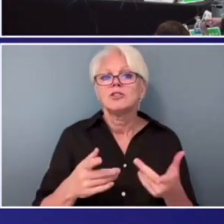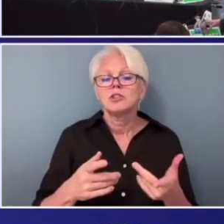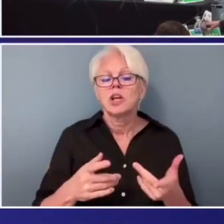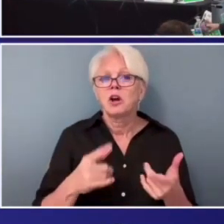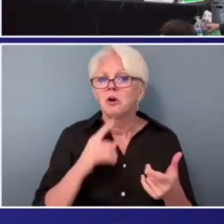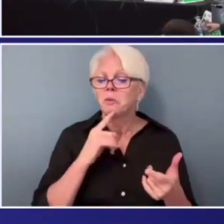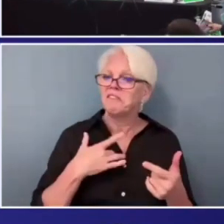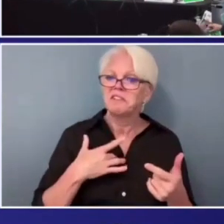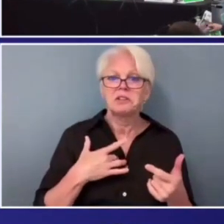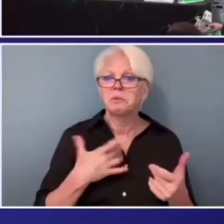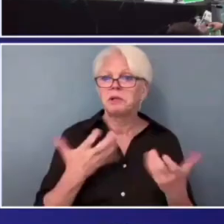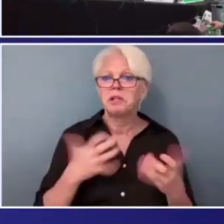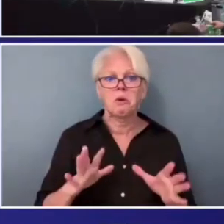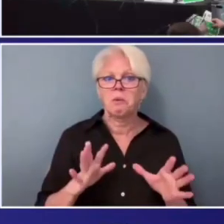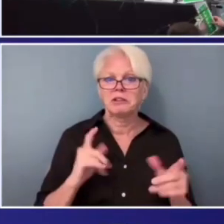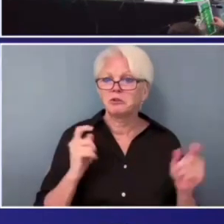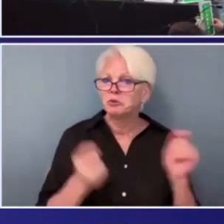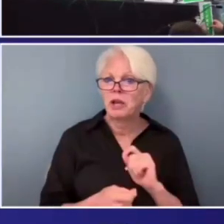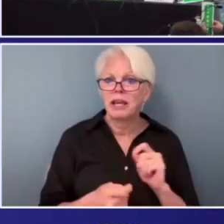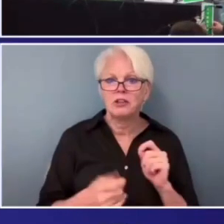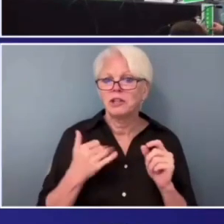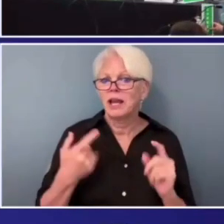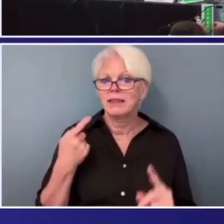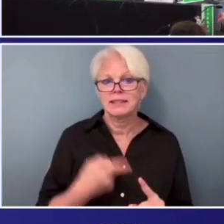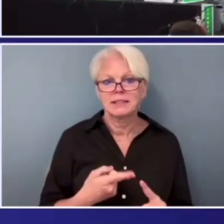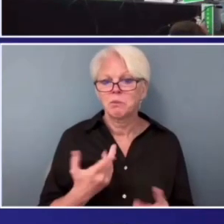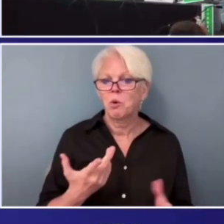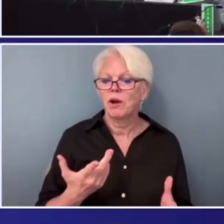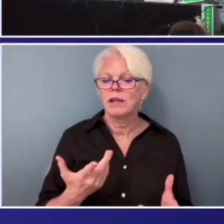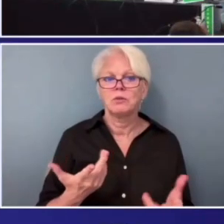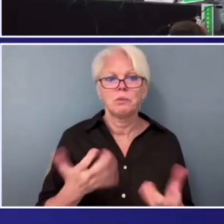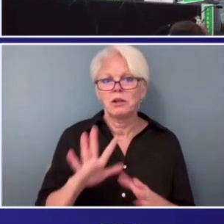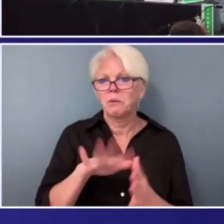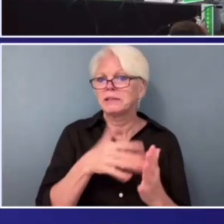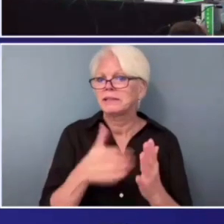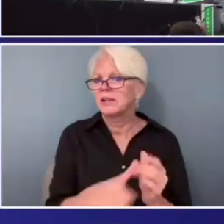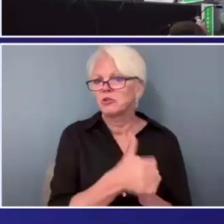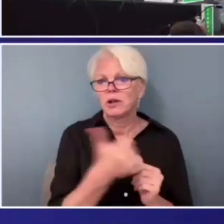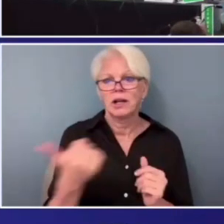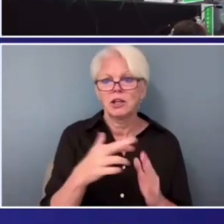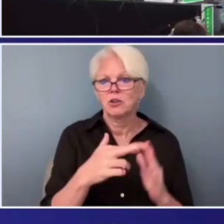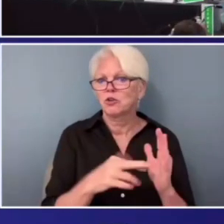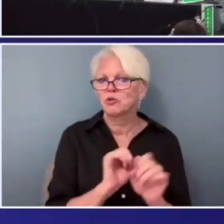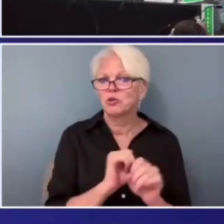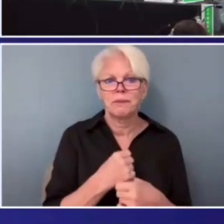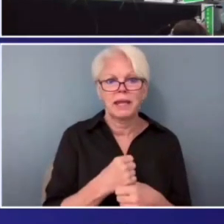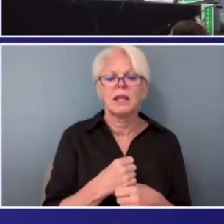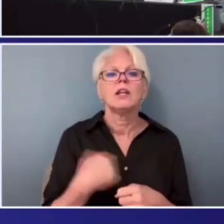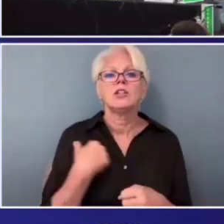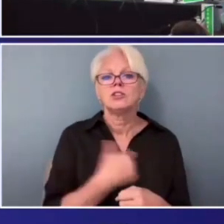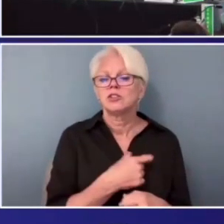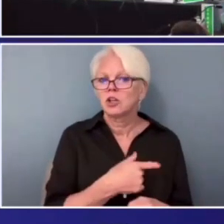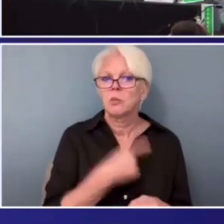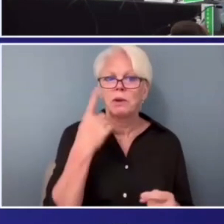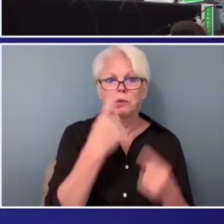We do not have an appetite at this point to schedule another rulemaking. So we are going to consider this particular